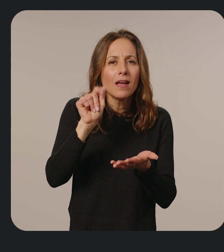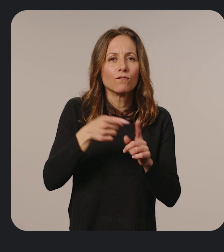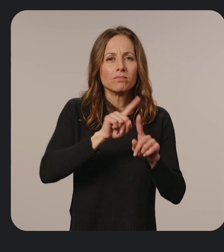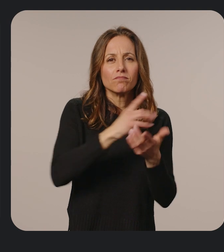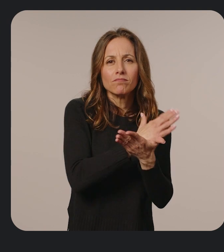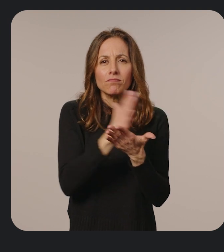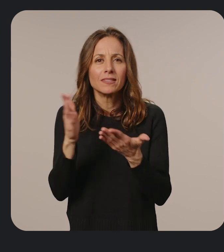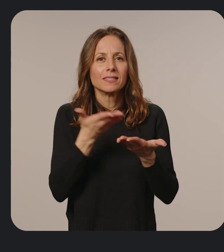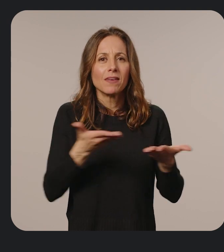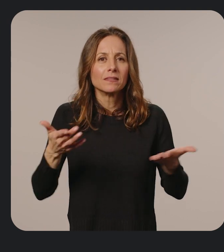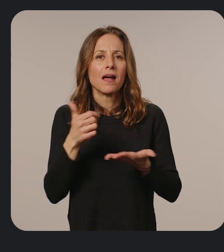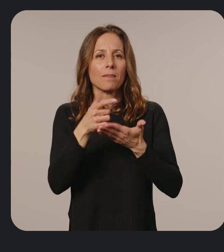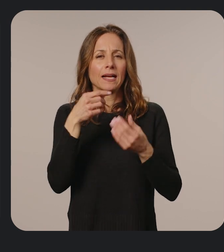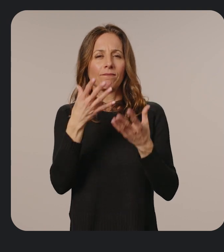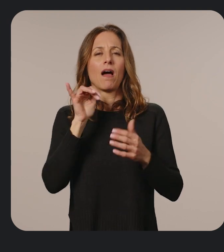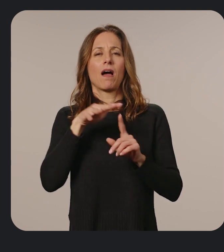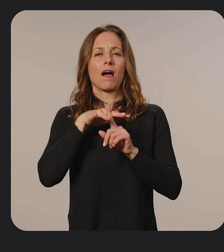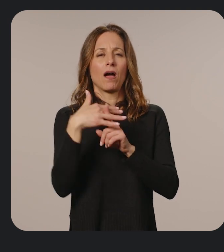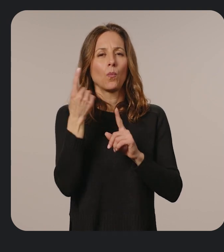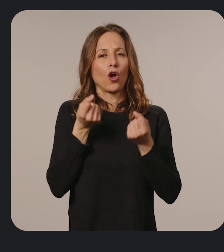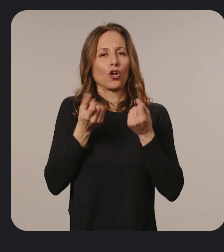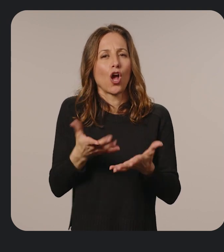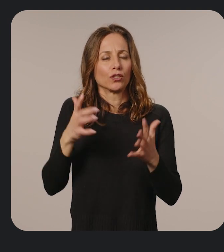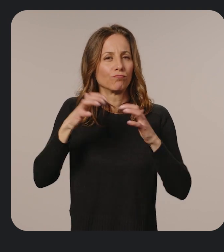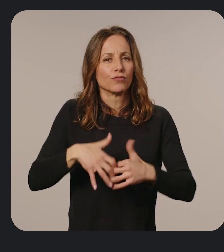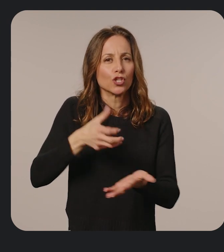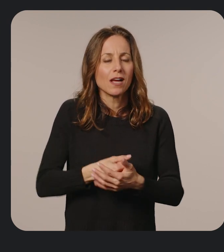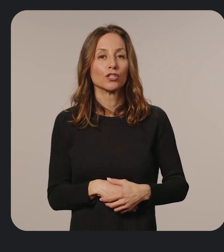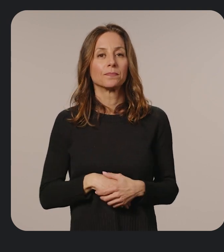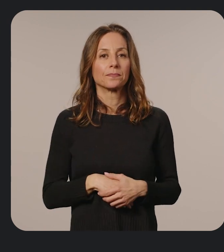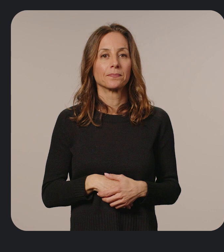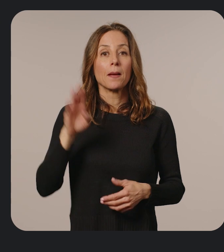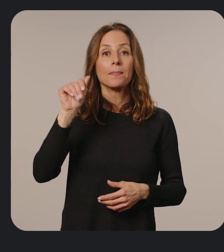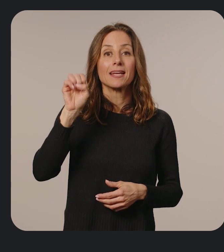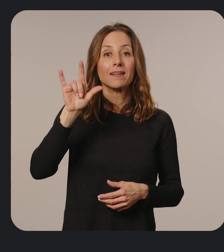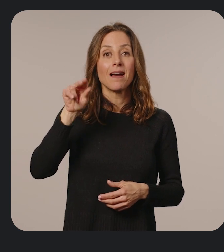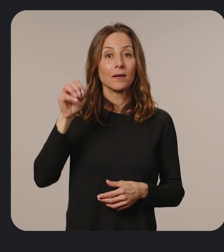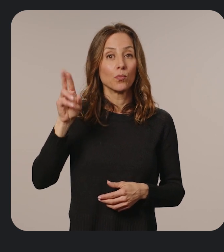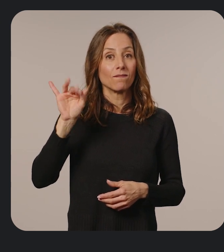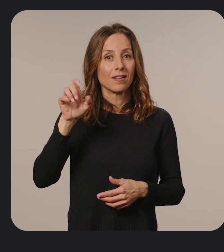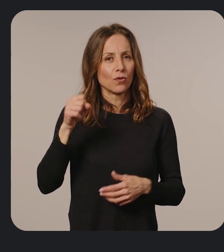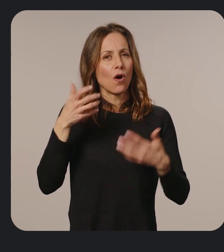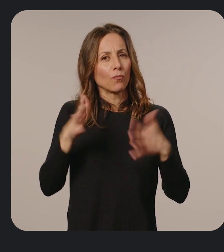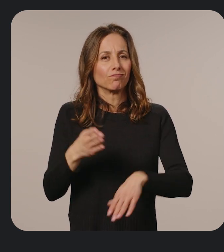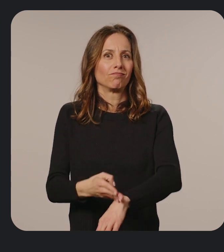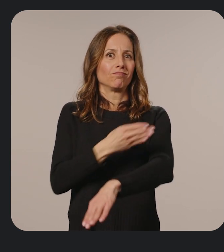from a wide range of devices to give you more context on what might be causing a crash. Baseline profiles already improve startup time,